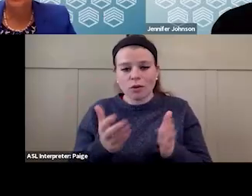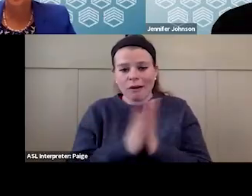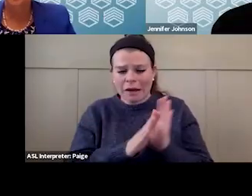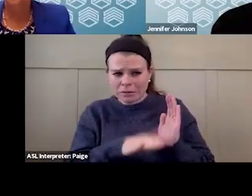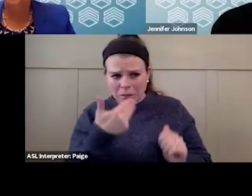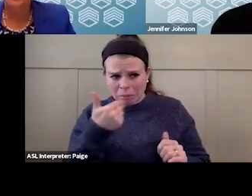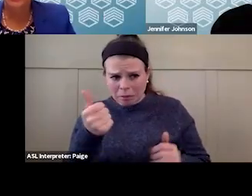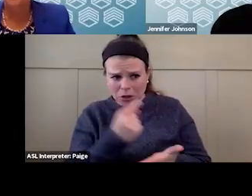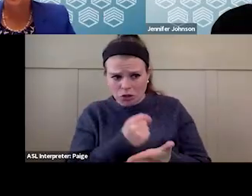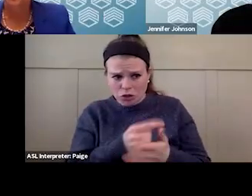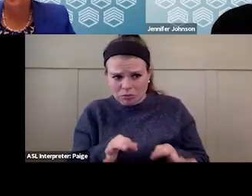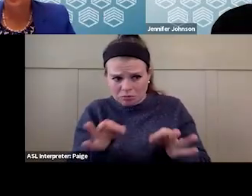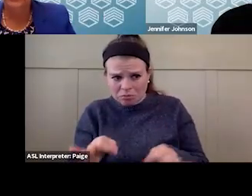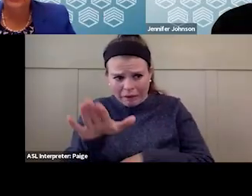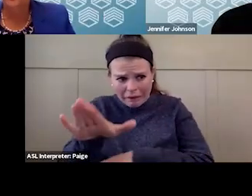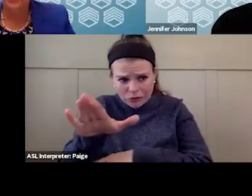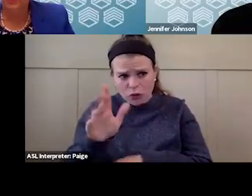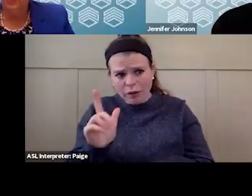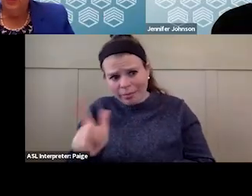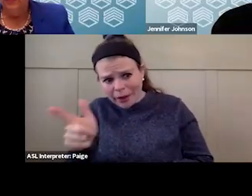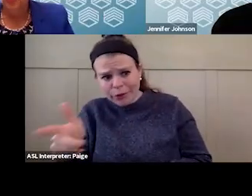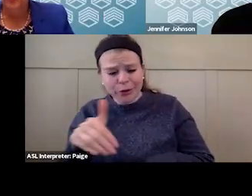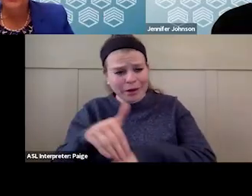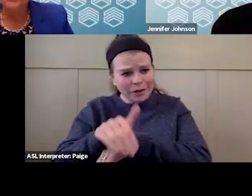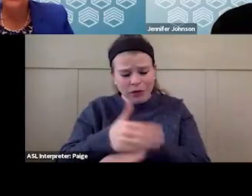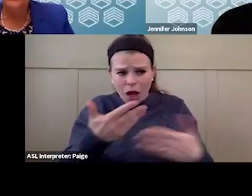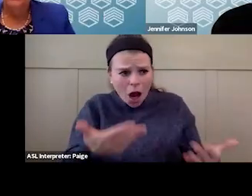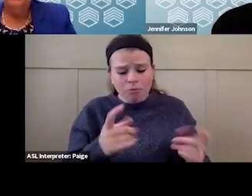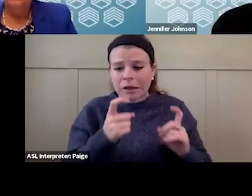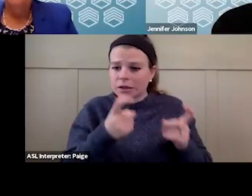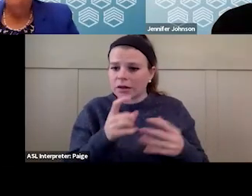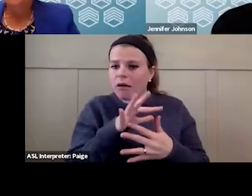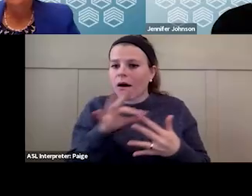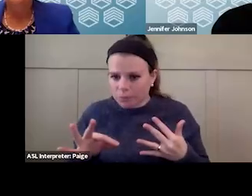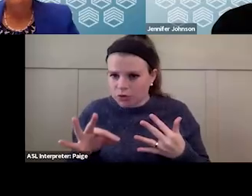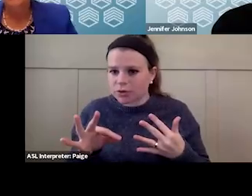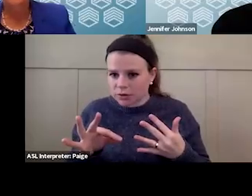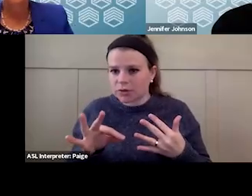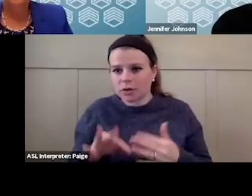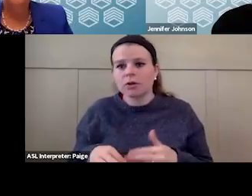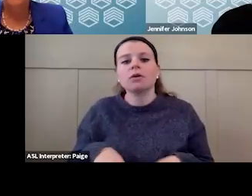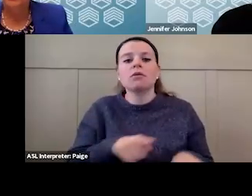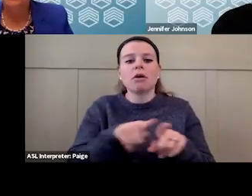in the afternoon or late afternoon or early evening?" Give choices. Um, also give positive feedback.